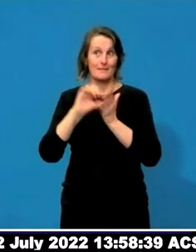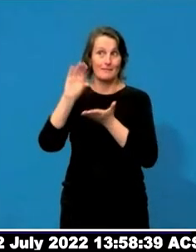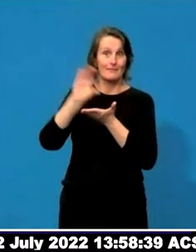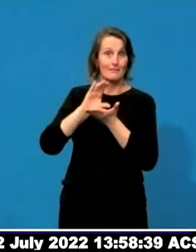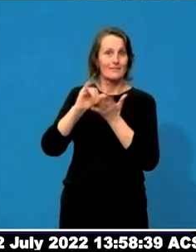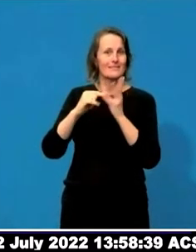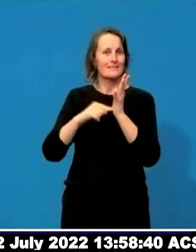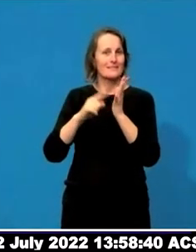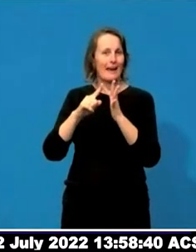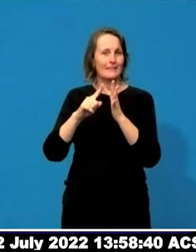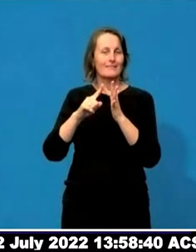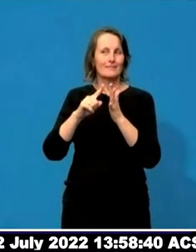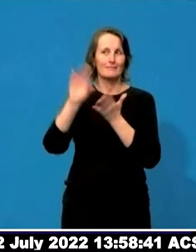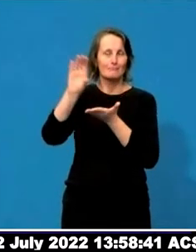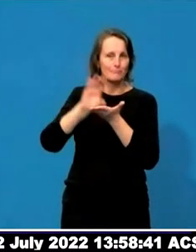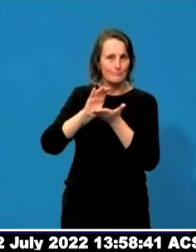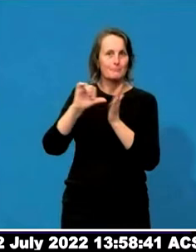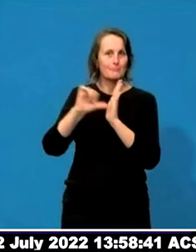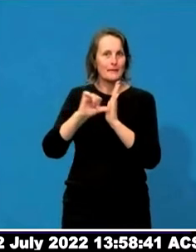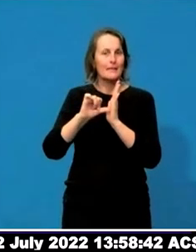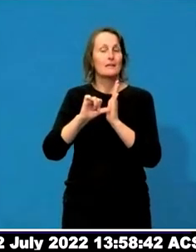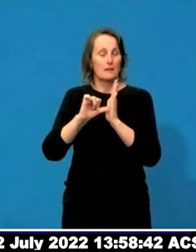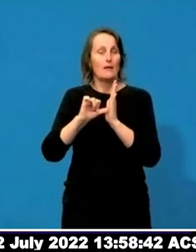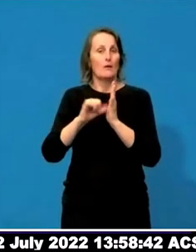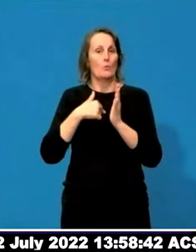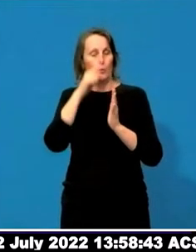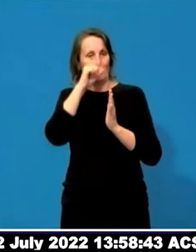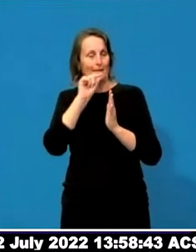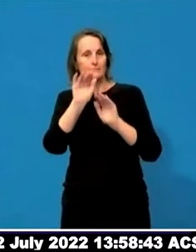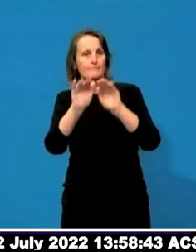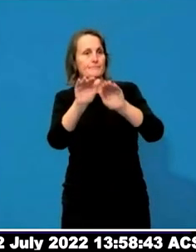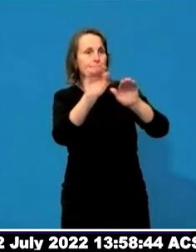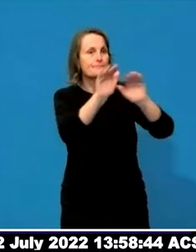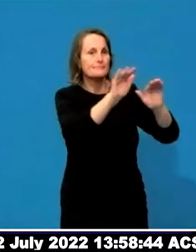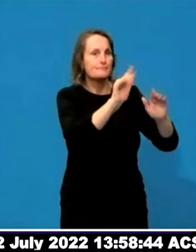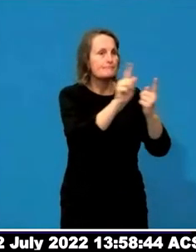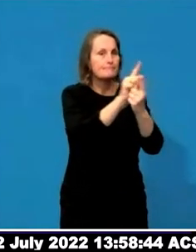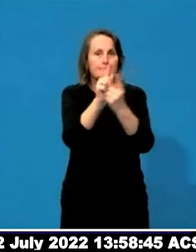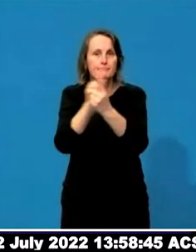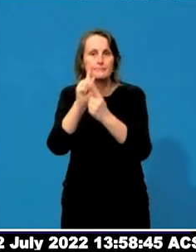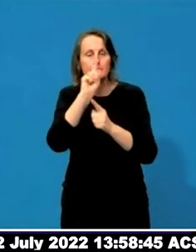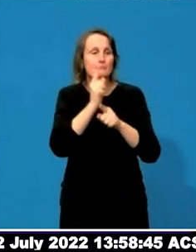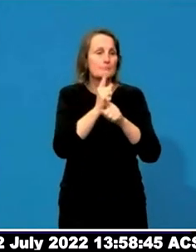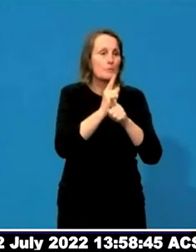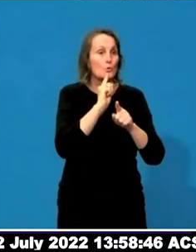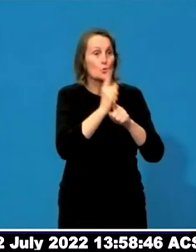and we went out and talked to people about the opportunities available through the NDIS.